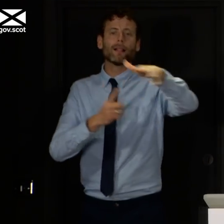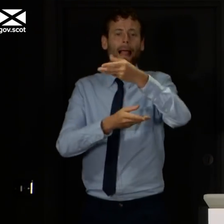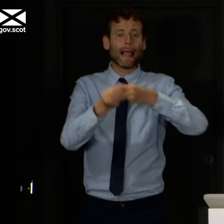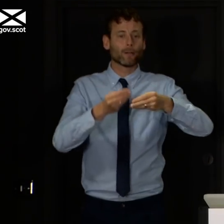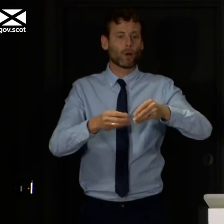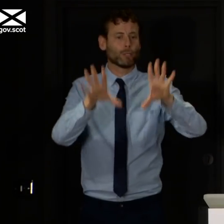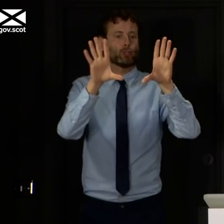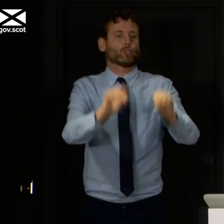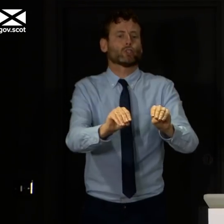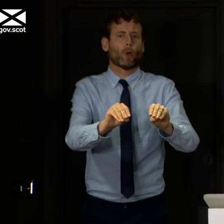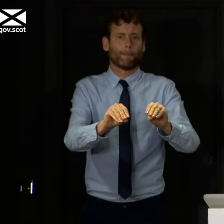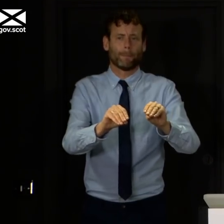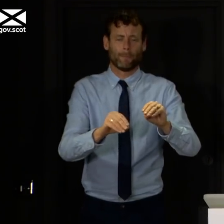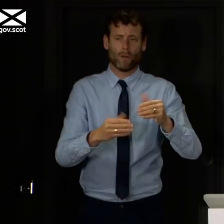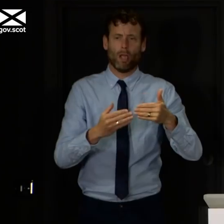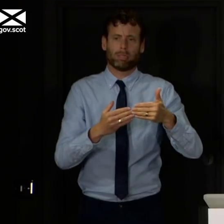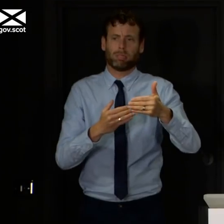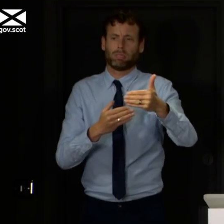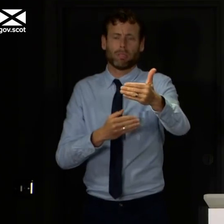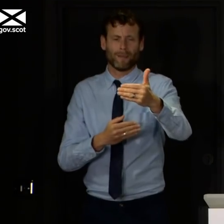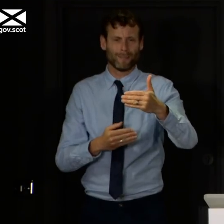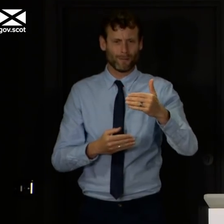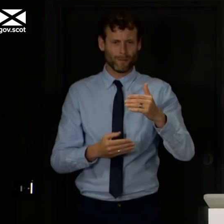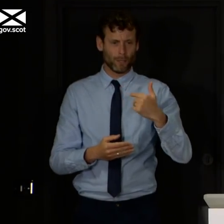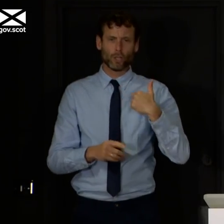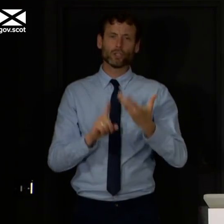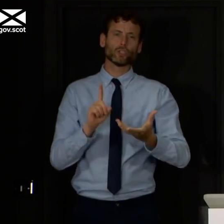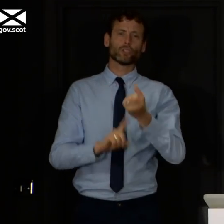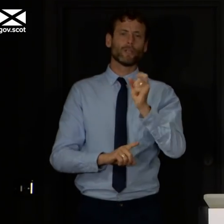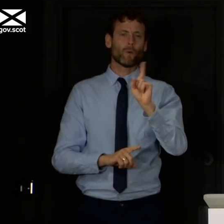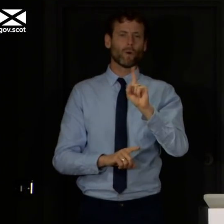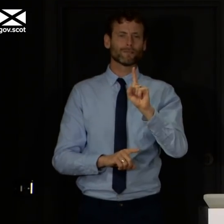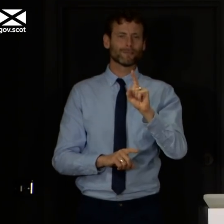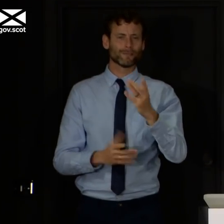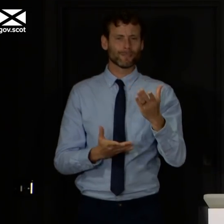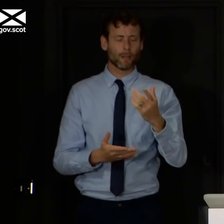take decisions that I would be taking knowing that we would be putting lives unnecessarily